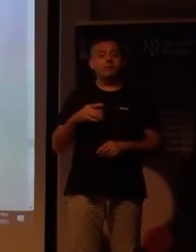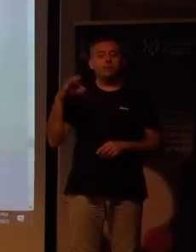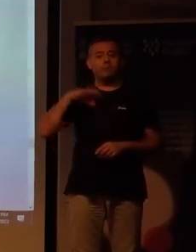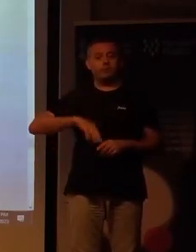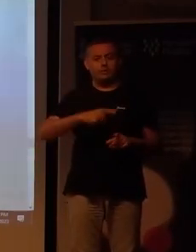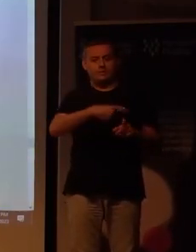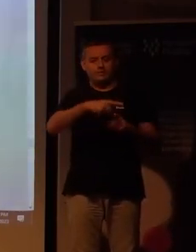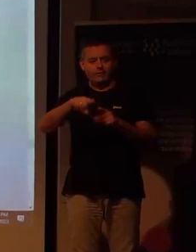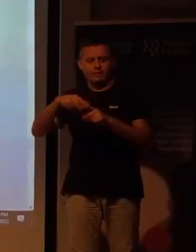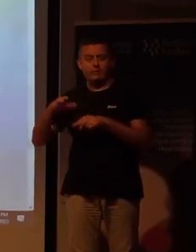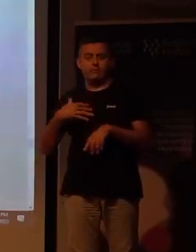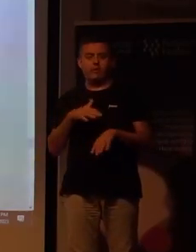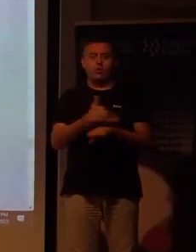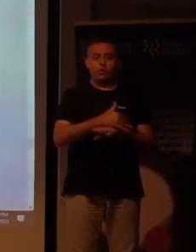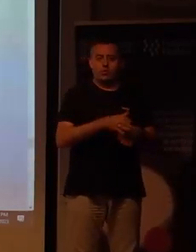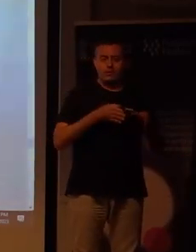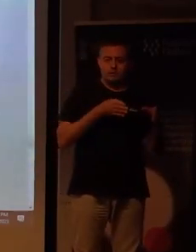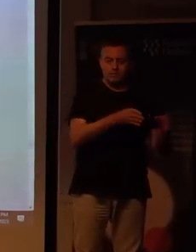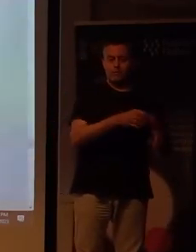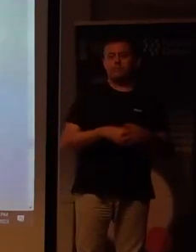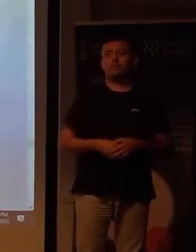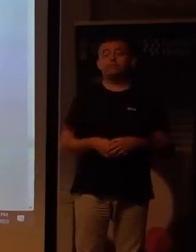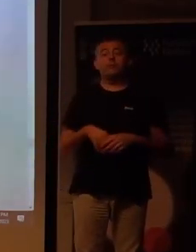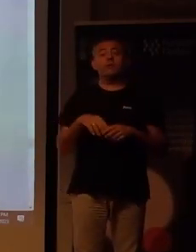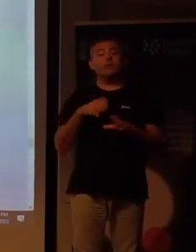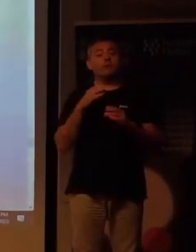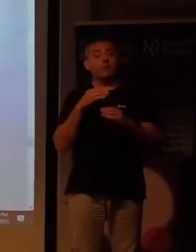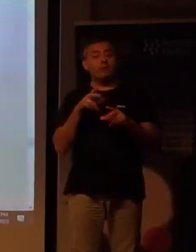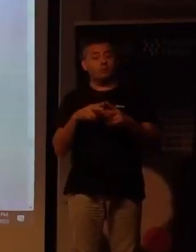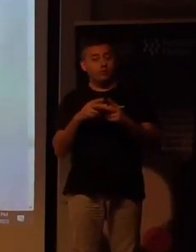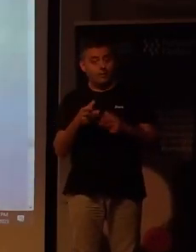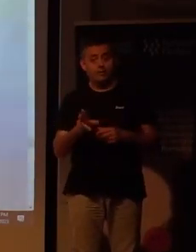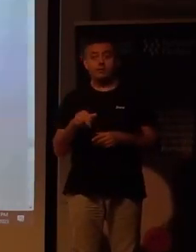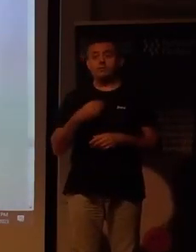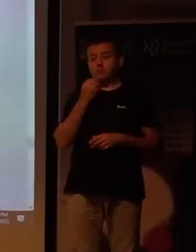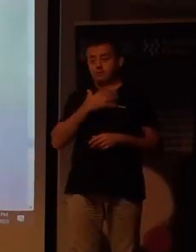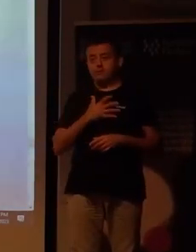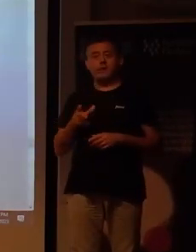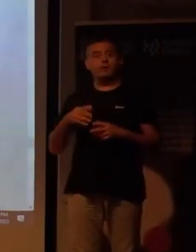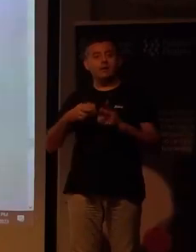of urban planning, social sciences like us at Polibienestar, architecture, life sciences,